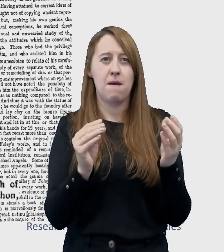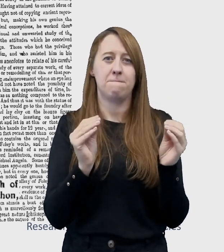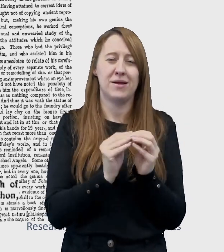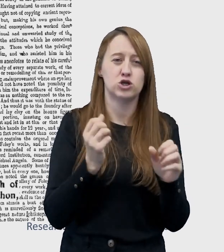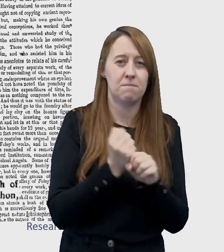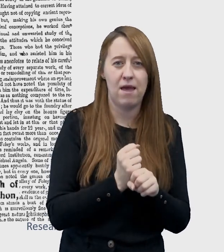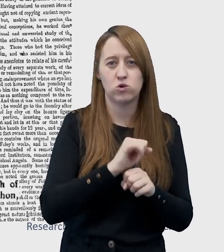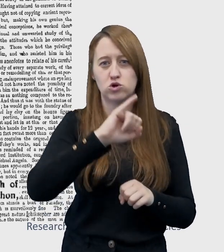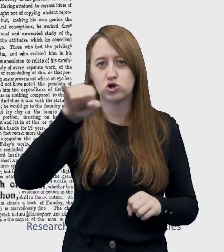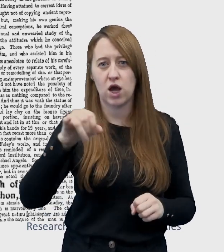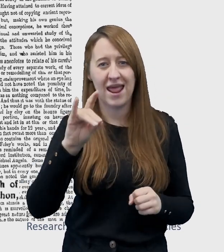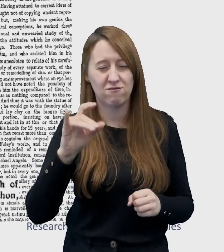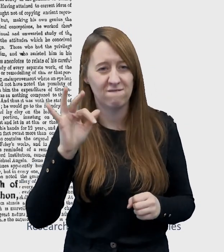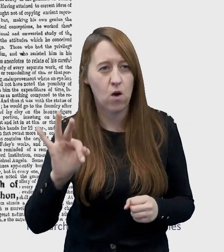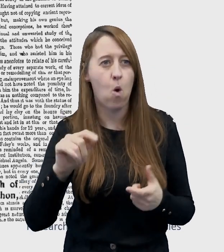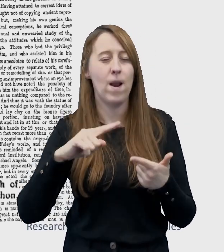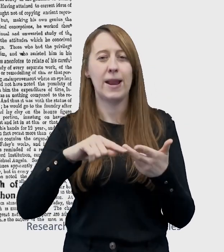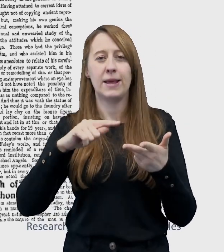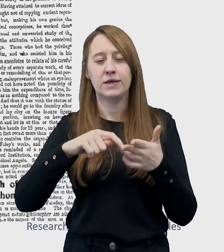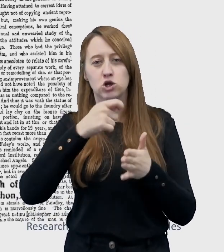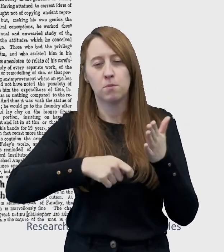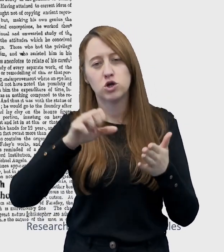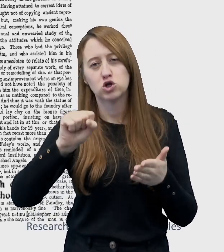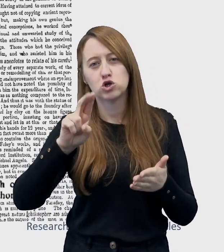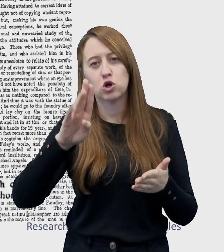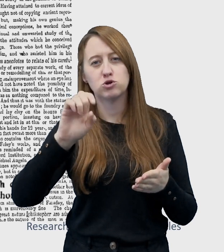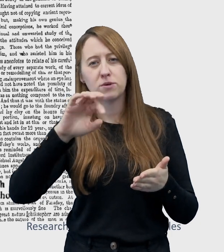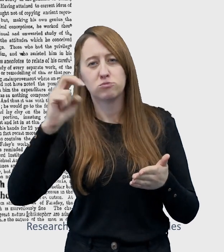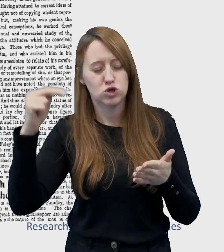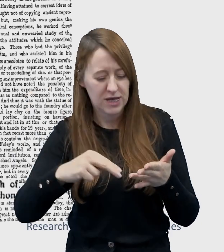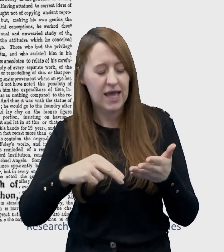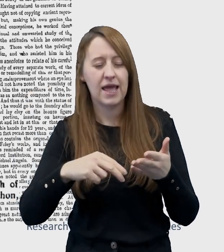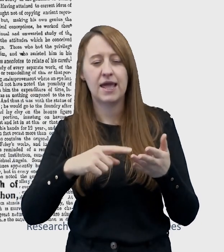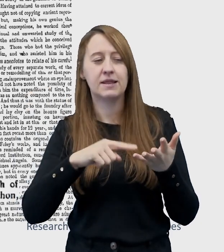subscription, of the installation of the plaster cast in Pallas.